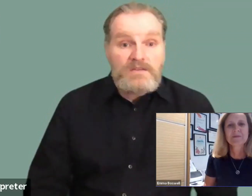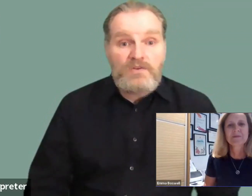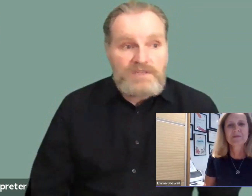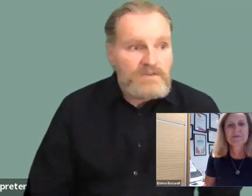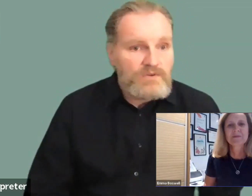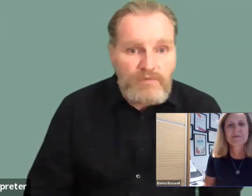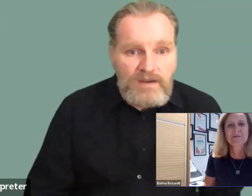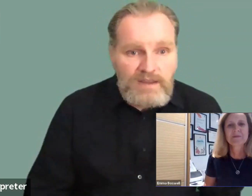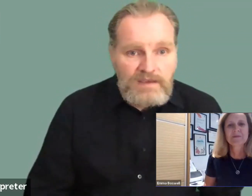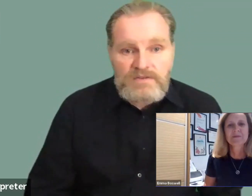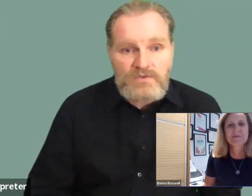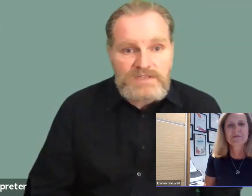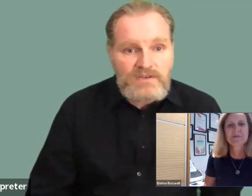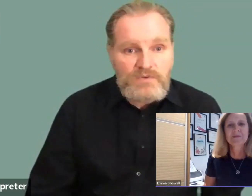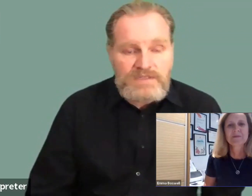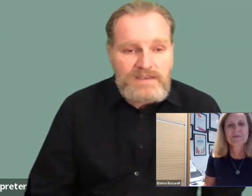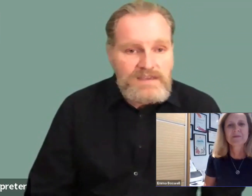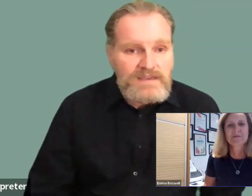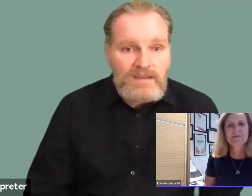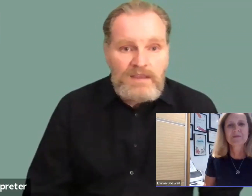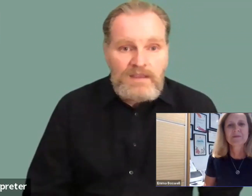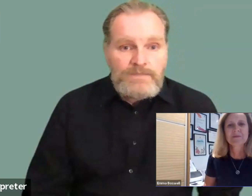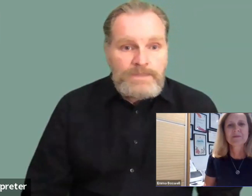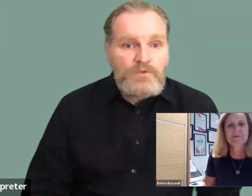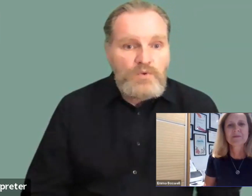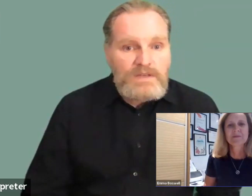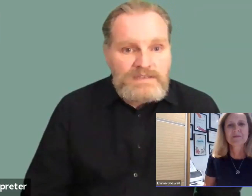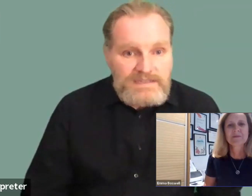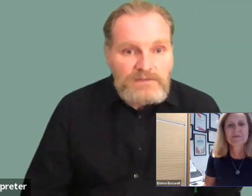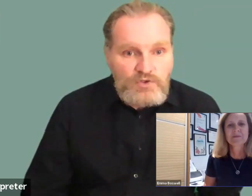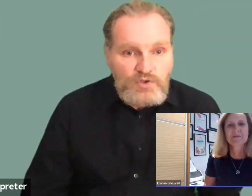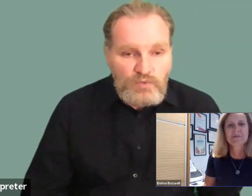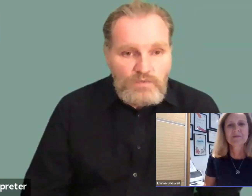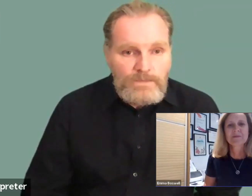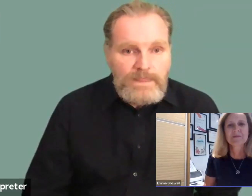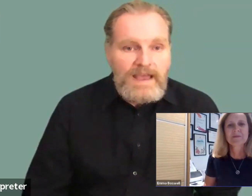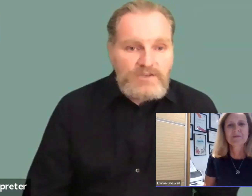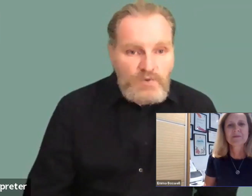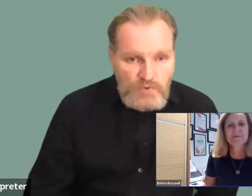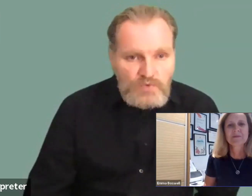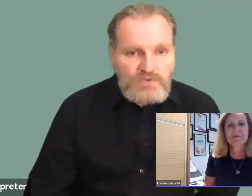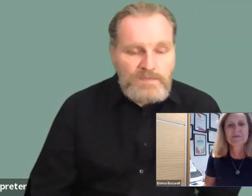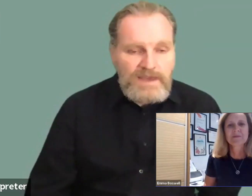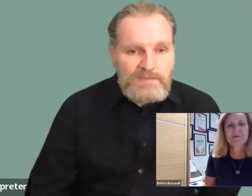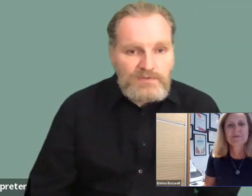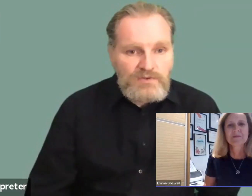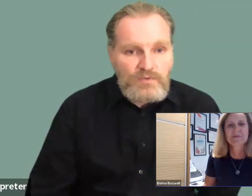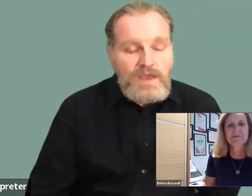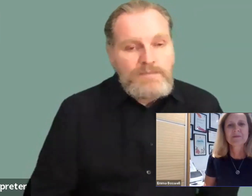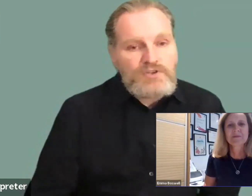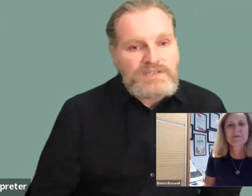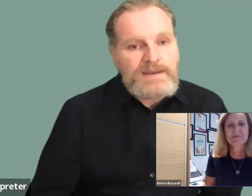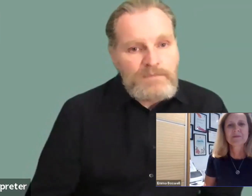to continue running, to continue skiing. You can still do as you used to be able to, but just in a